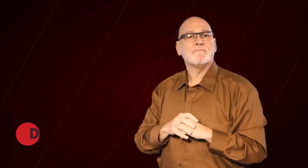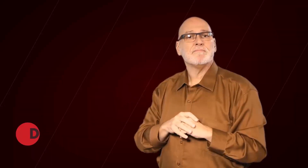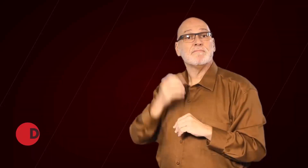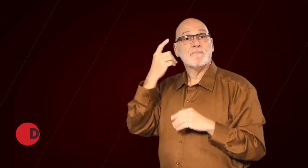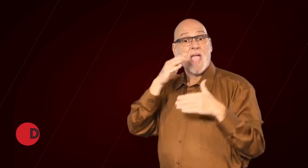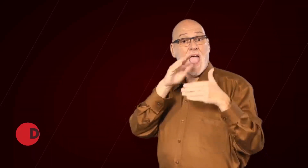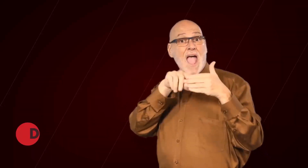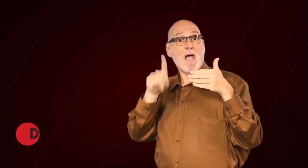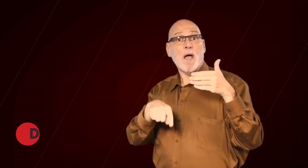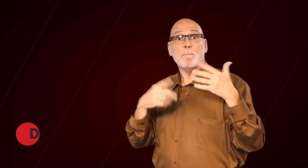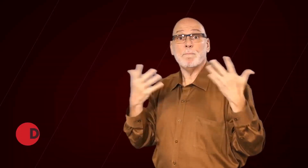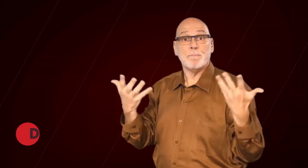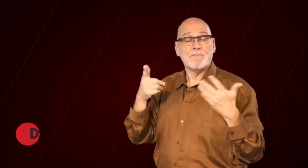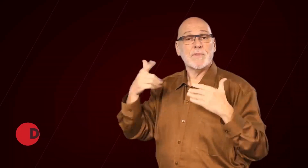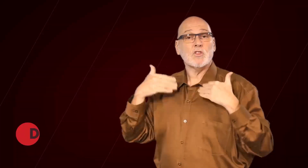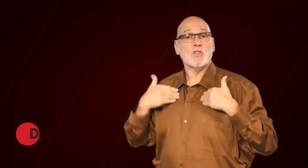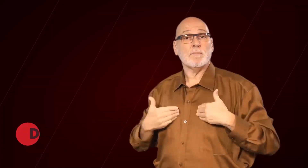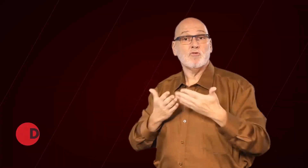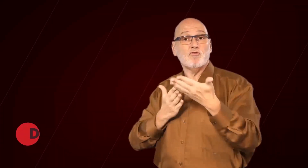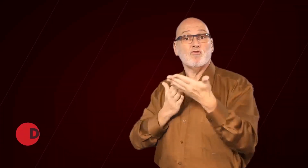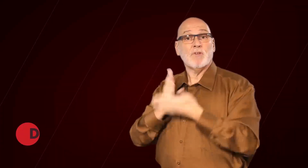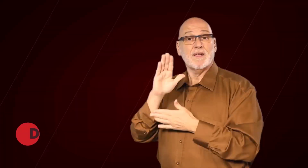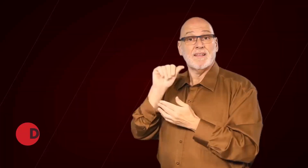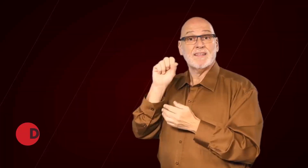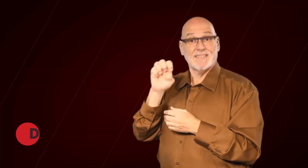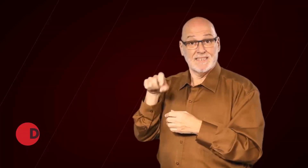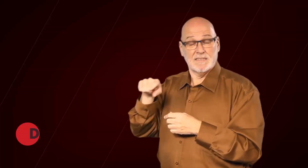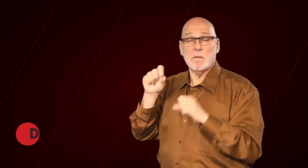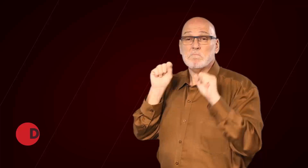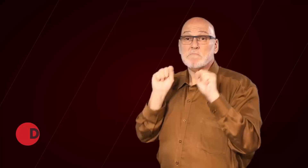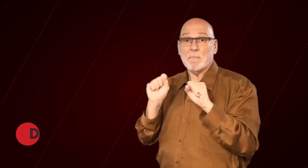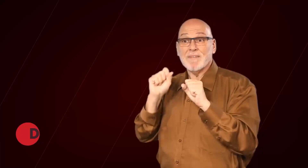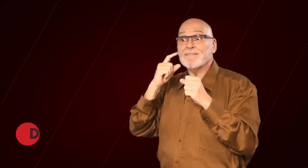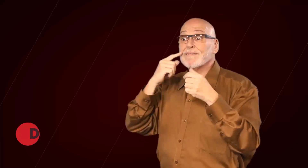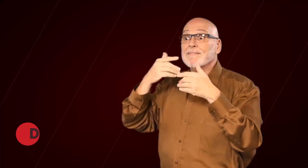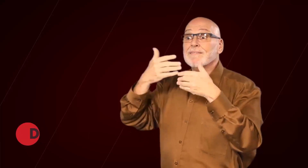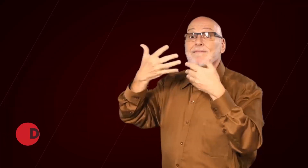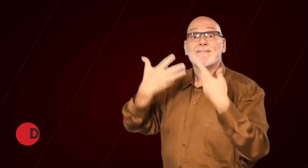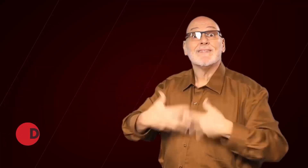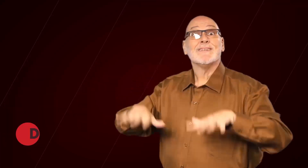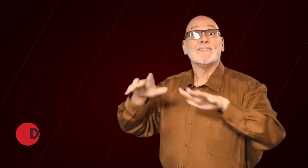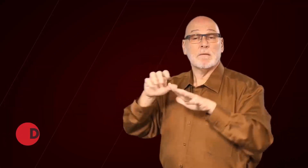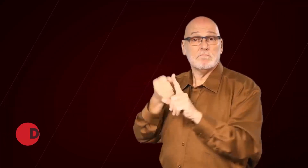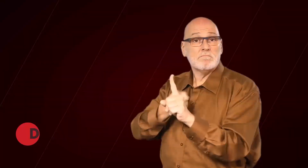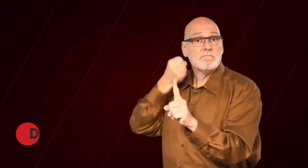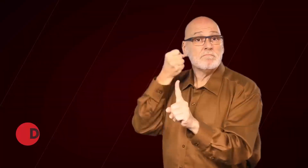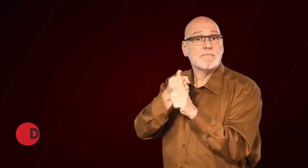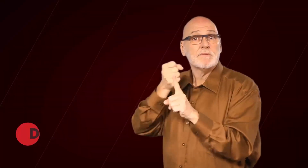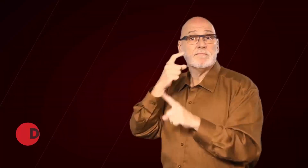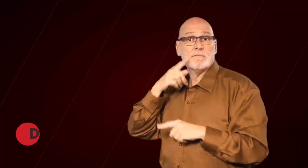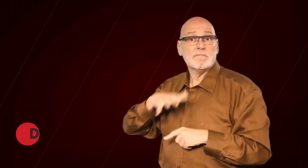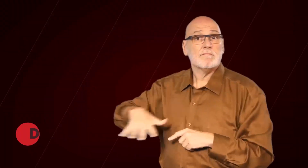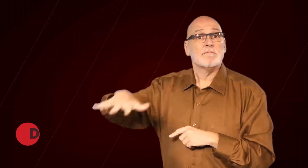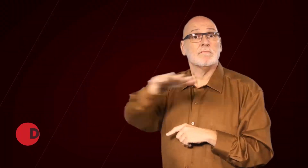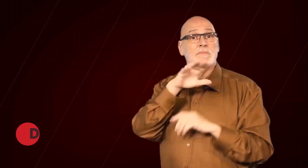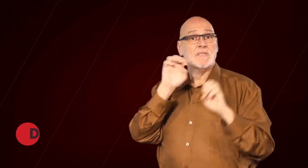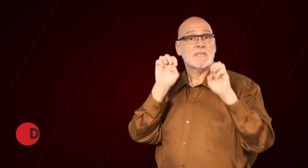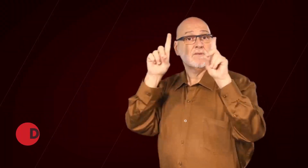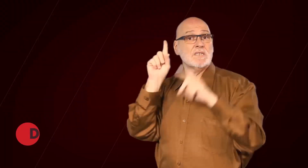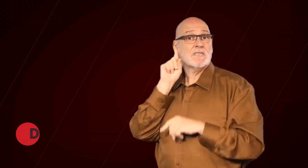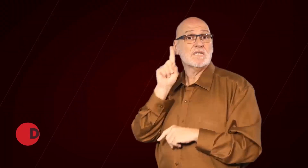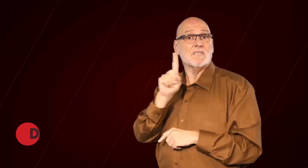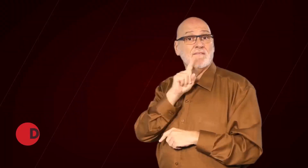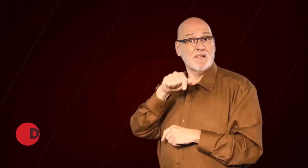The outcome of this Human Rights case could impact Deaf education